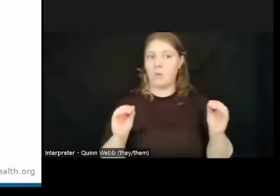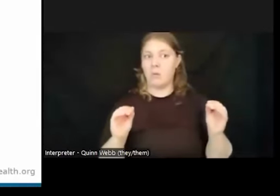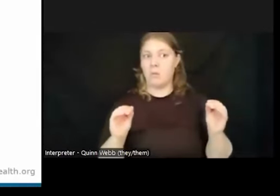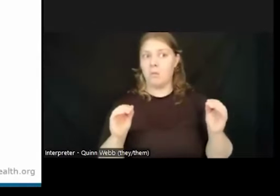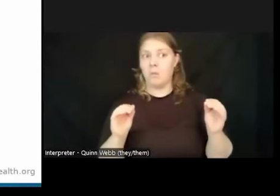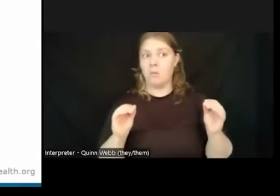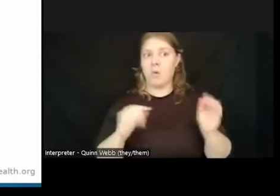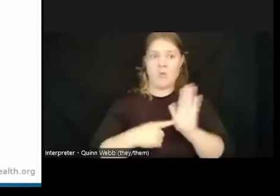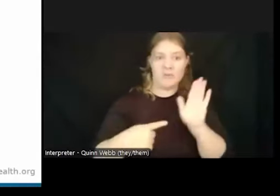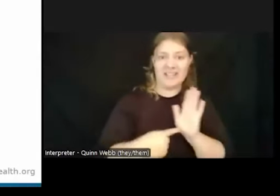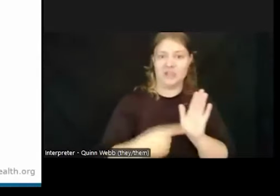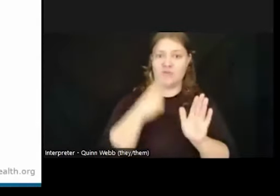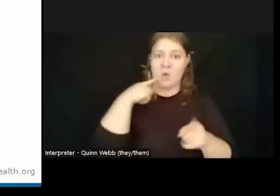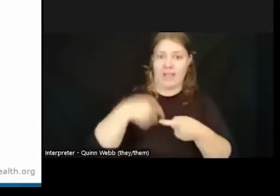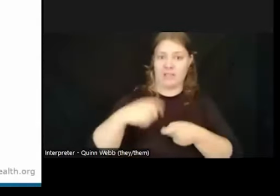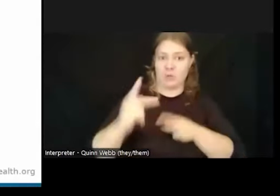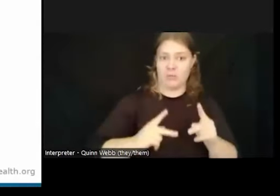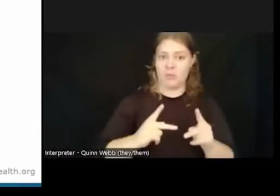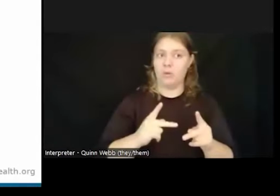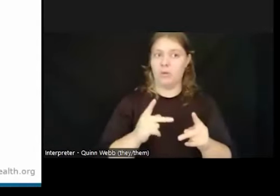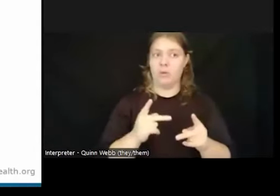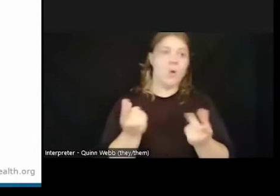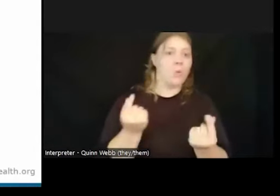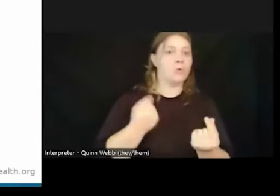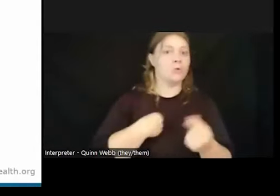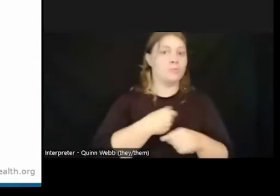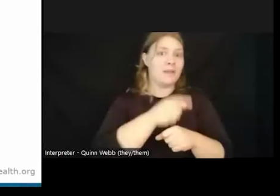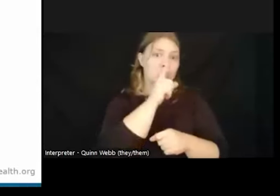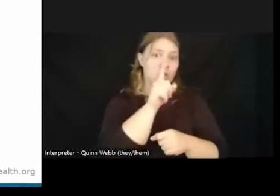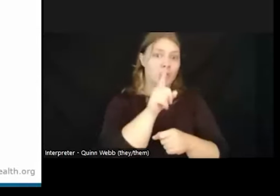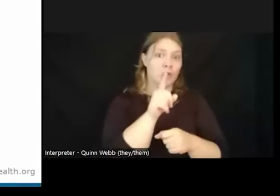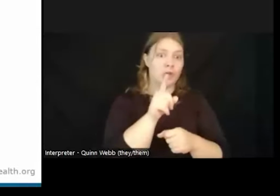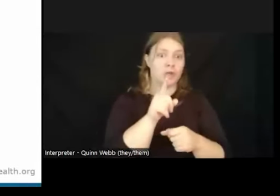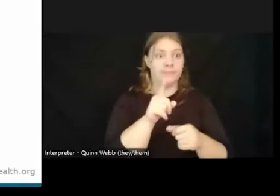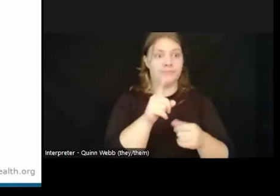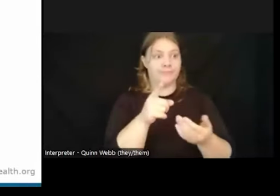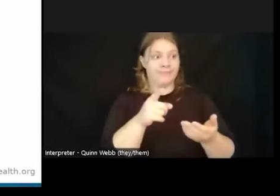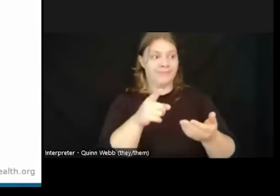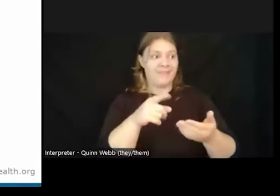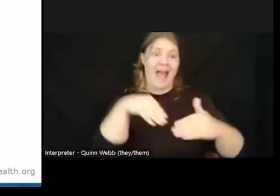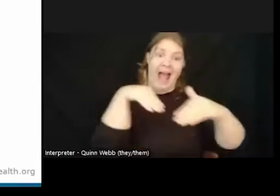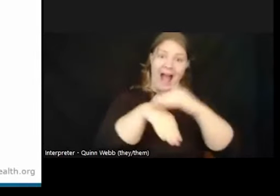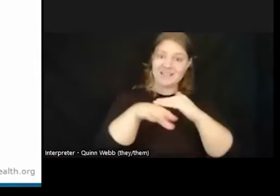doing to make sure that the pipelines are are being not only opened but are not being clogged